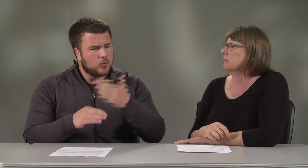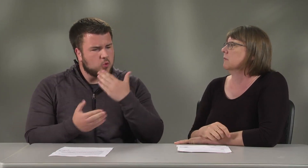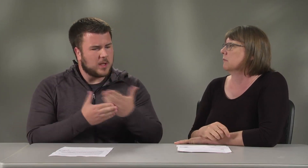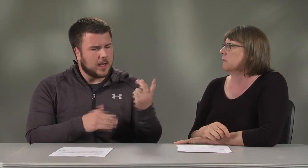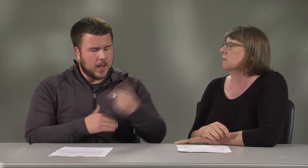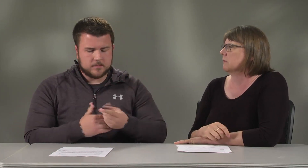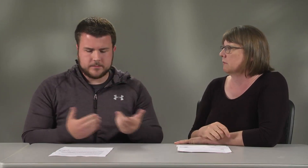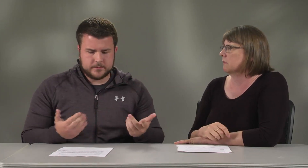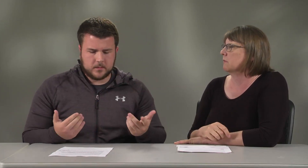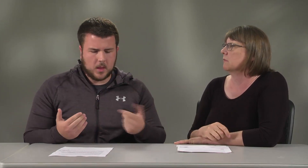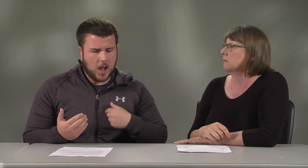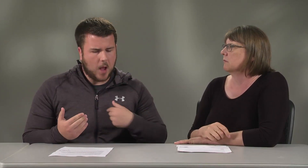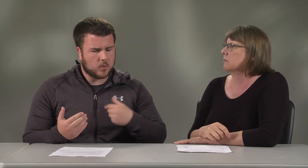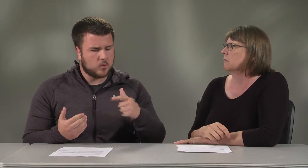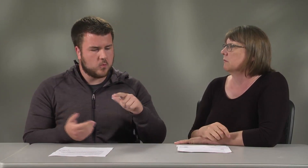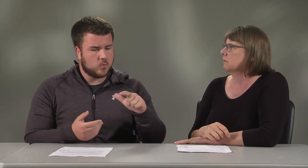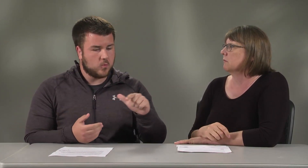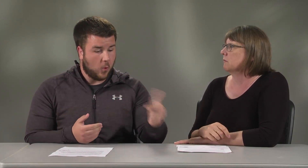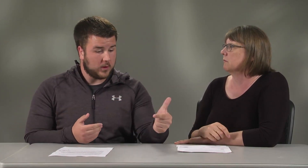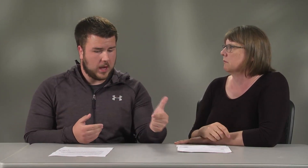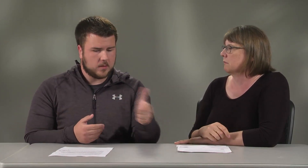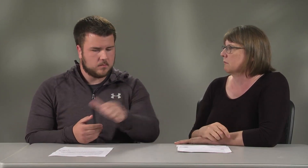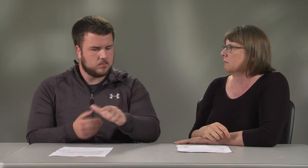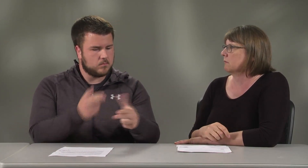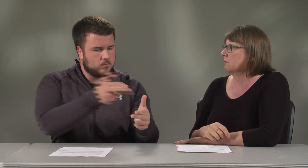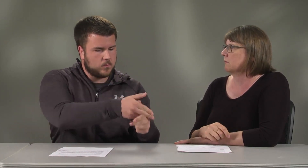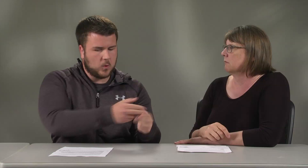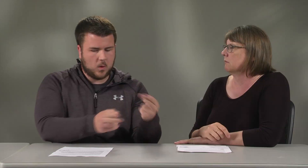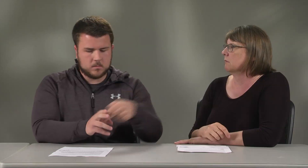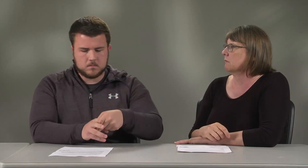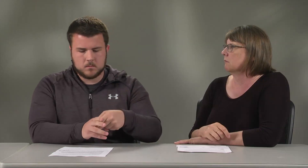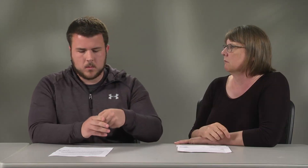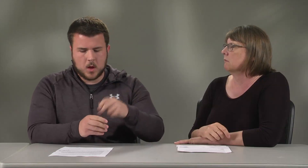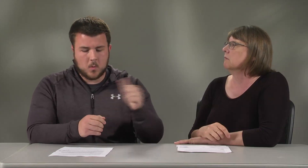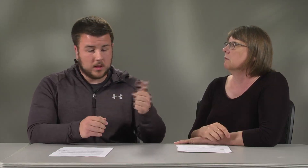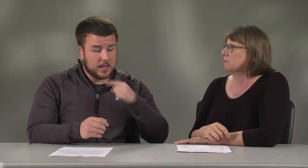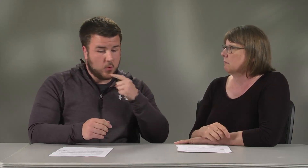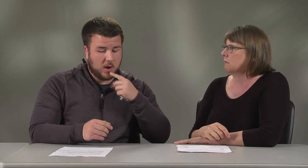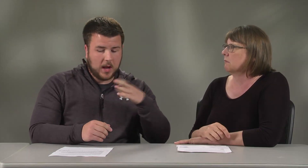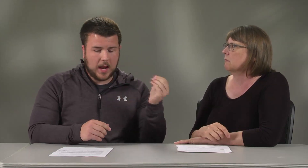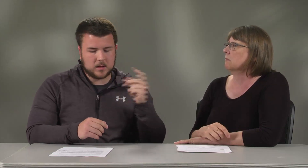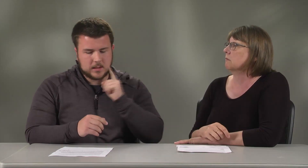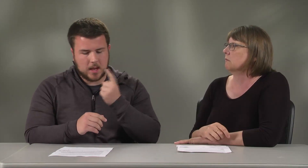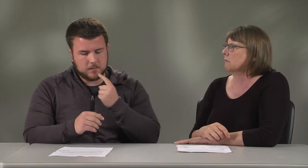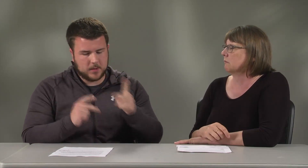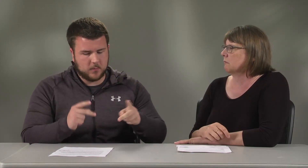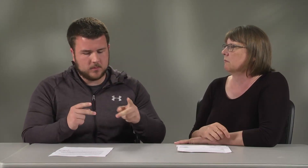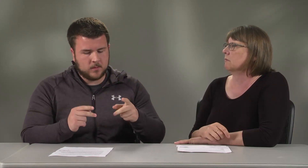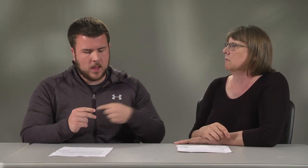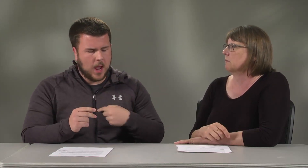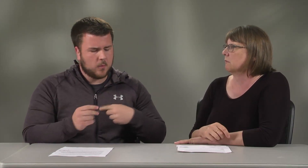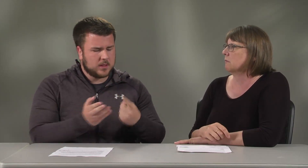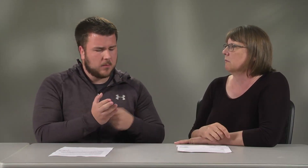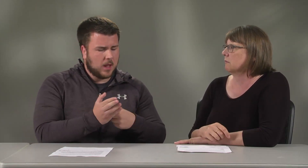Lunch was alright on good days. I would typically rotate between different tables. One table was with hearing people